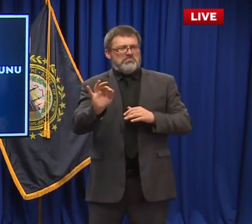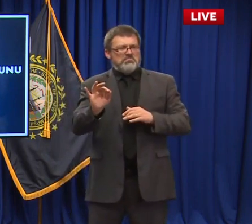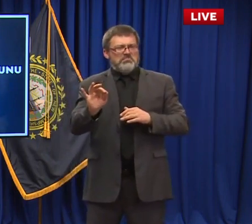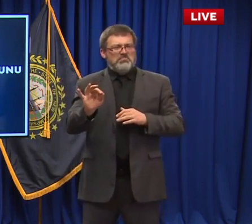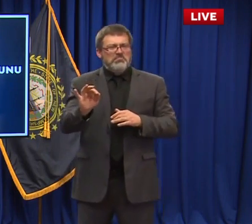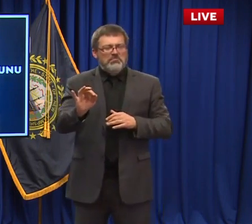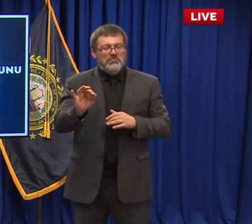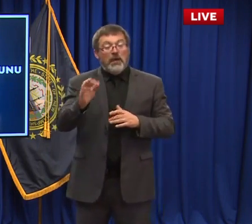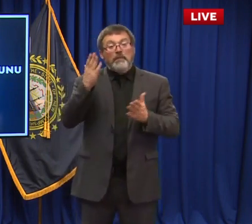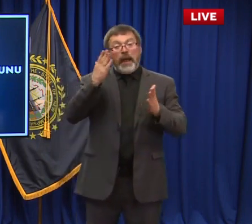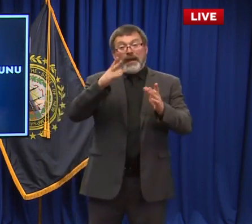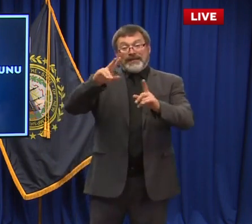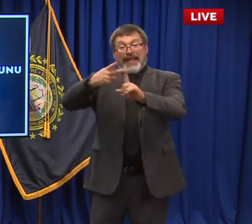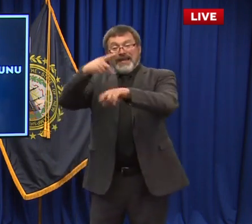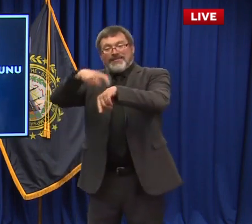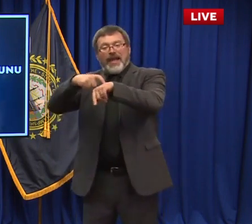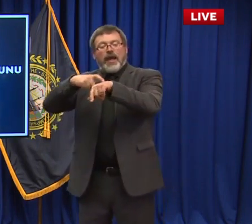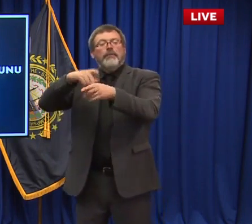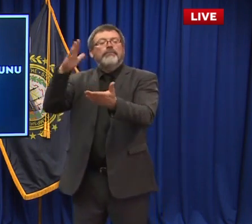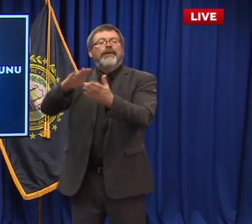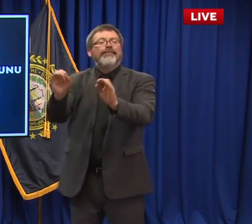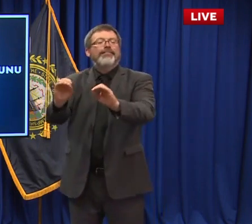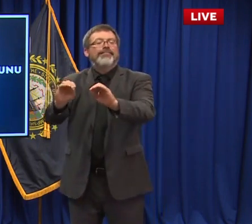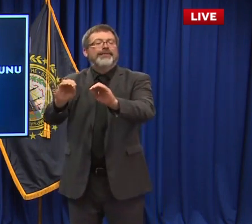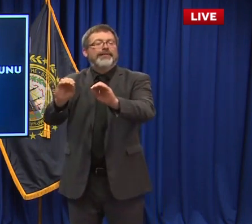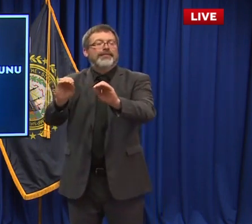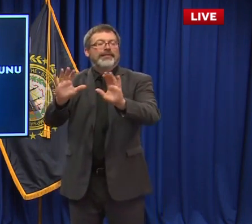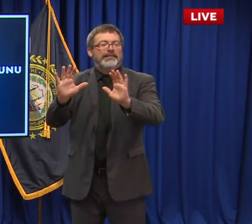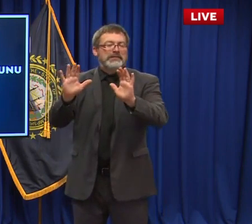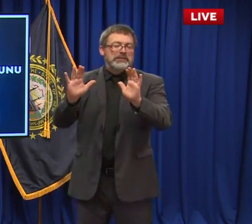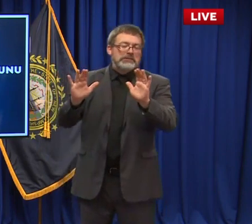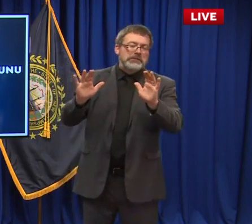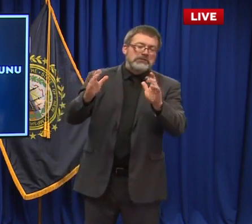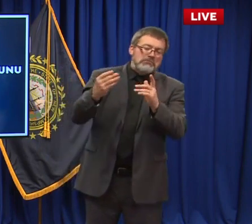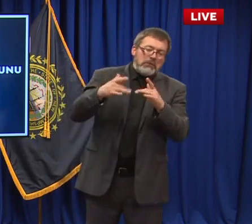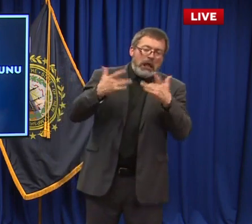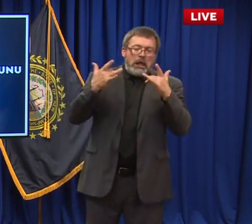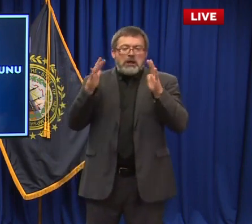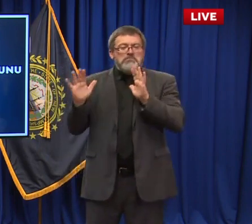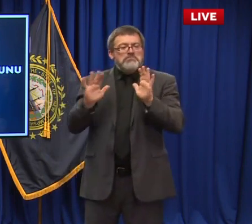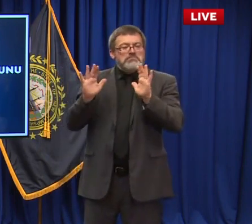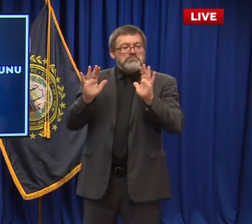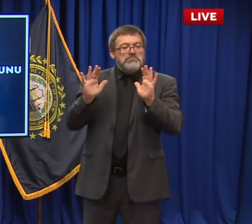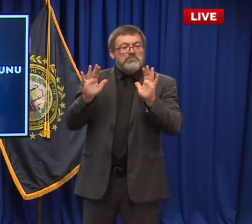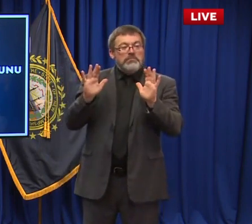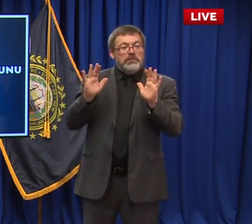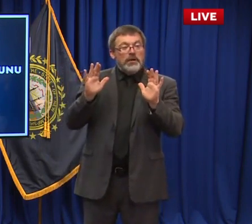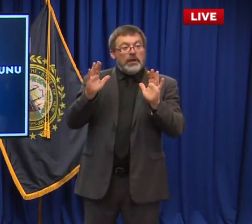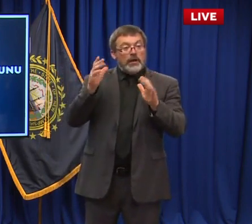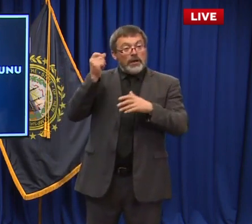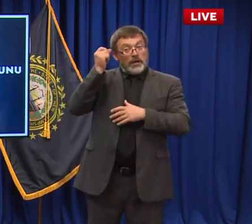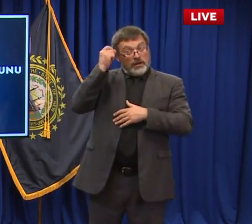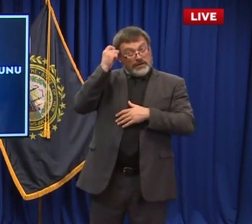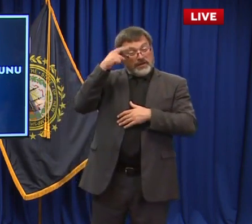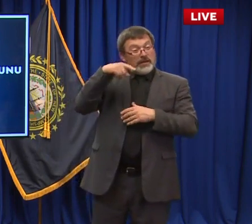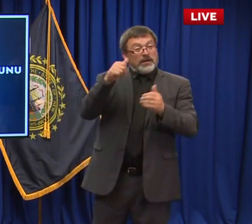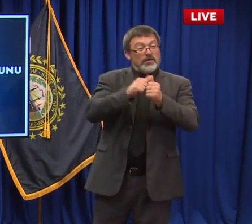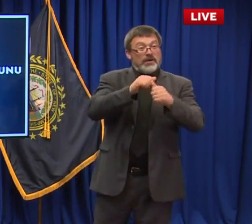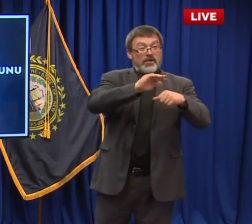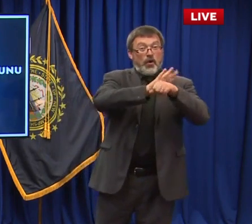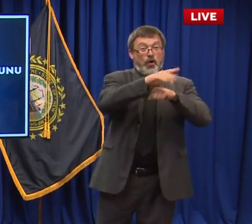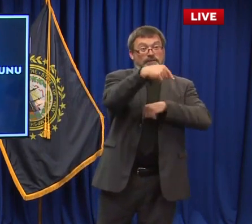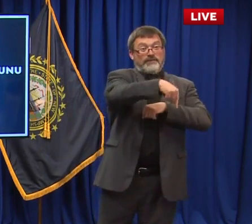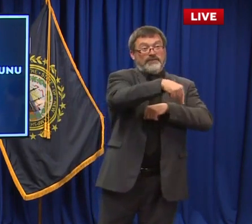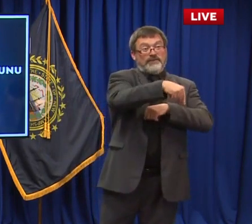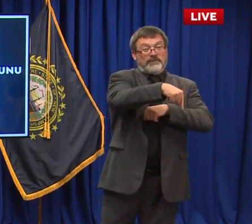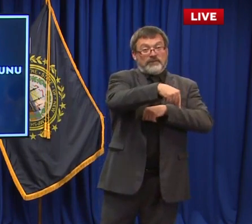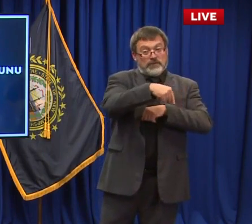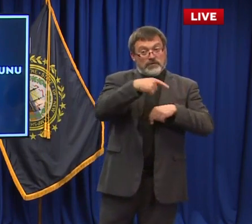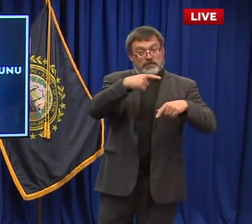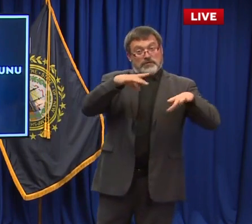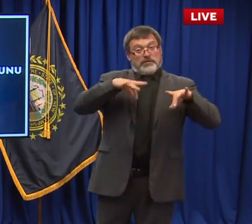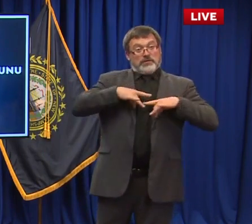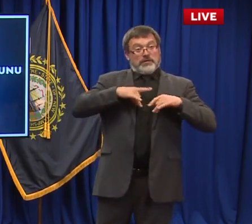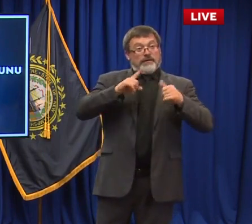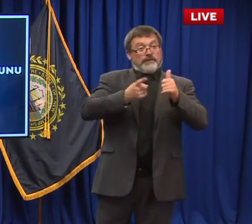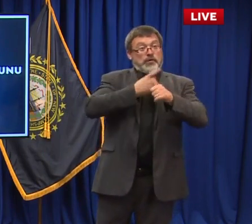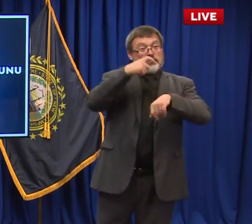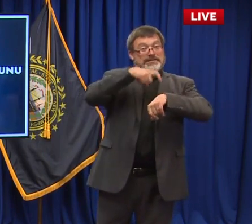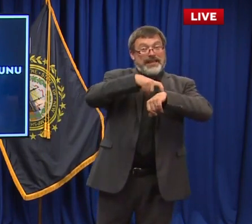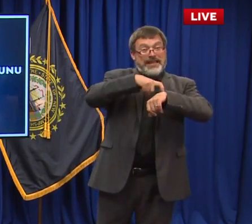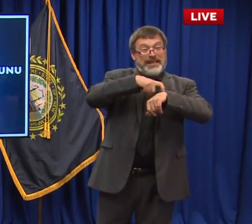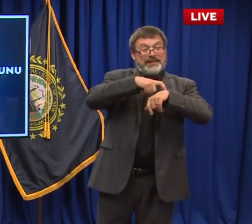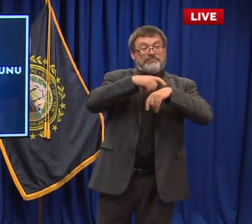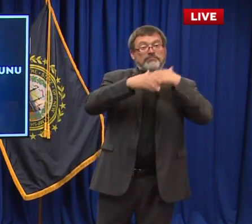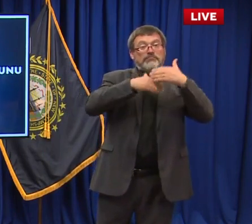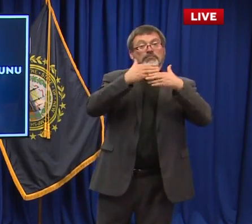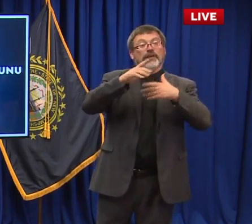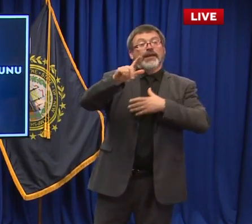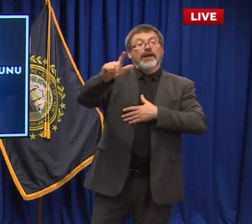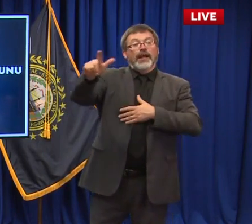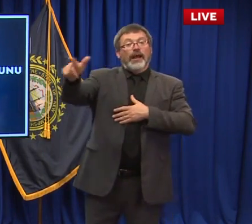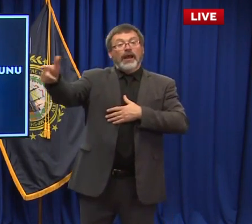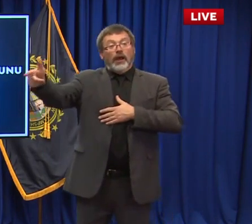THAT REINFECTION MAY BE LESS SEVERE, A BABY WHAT WE SAY ATTENUATED, SOMEONE MAY NOT HAVE SEVERE SYMPTOMS, BUT IT IS VERY LIKELY, AND WE BELIEVE POSSIBLE, THAT WHEN SOMEONE IS INFECTED